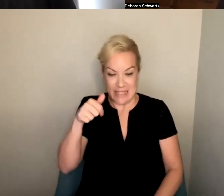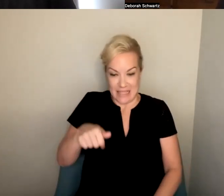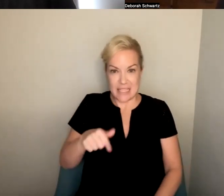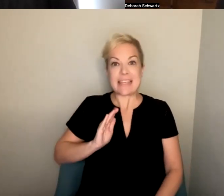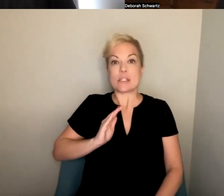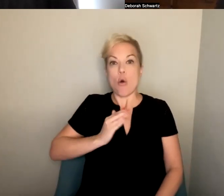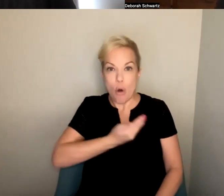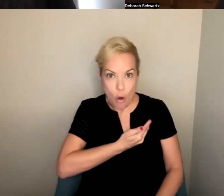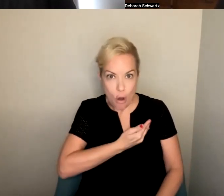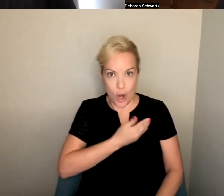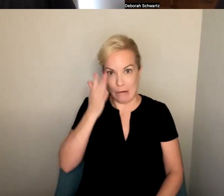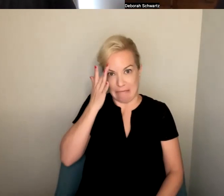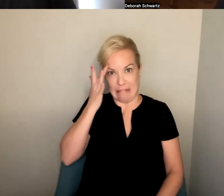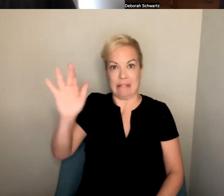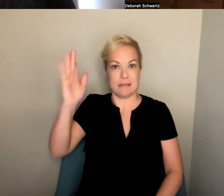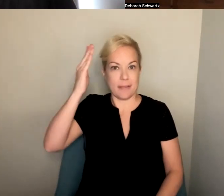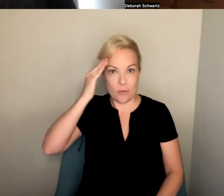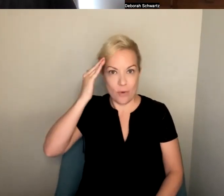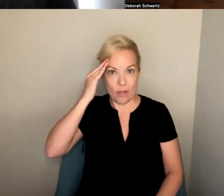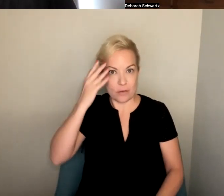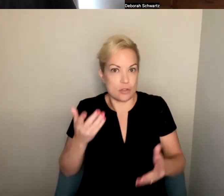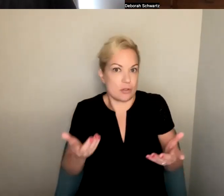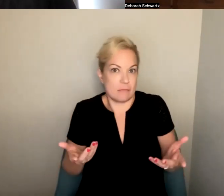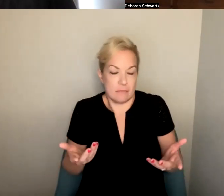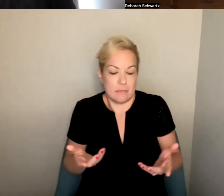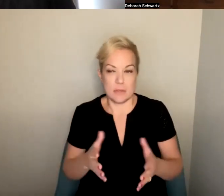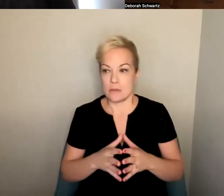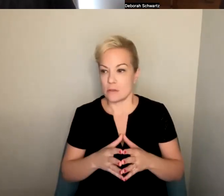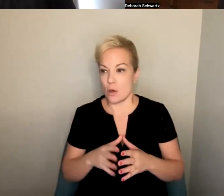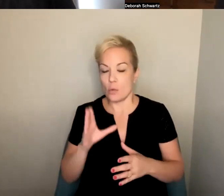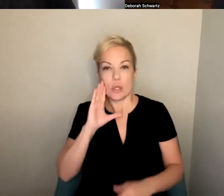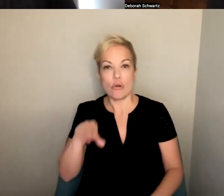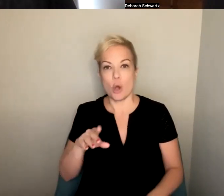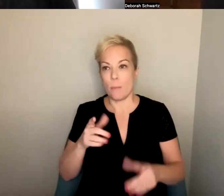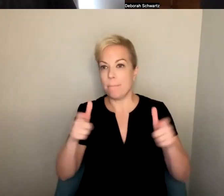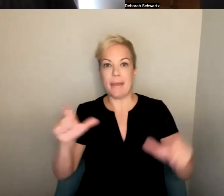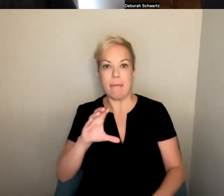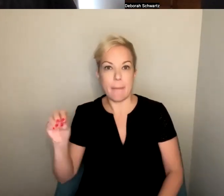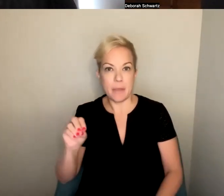you know, and we seem to have no problem with with corporations patenting and putting stamps